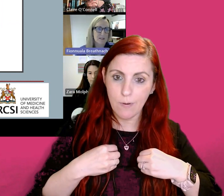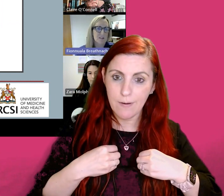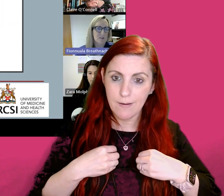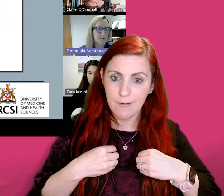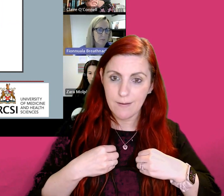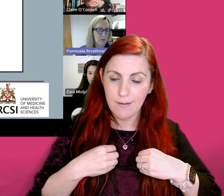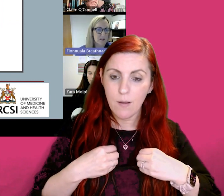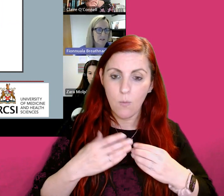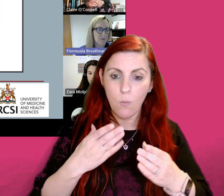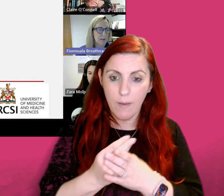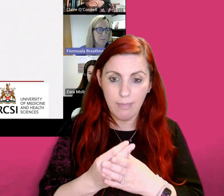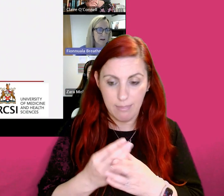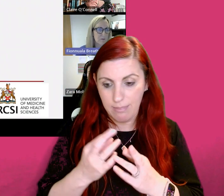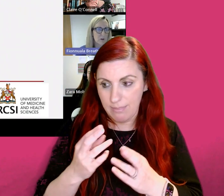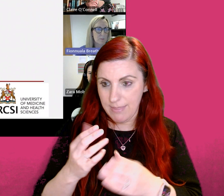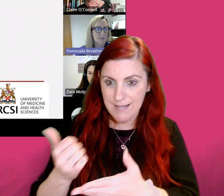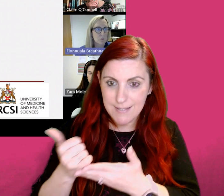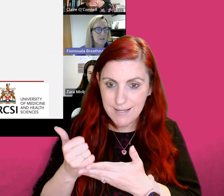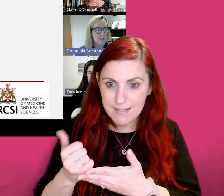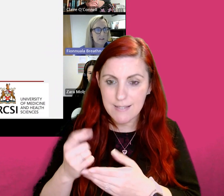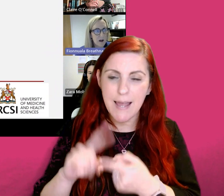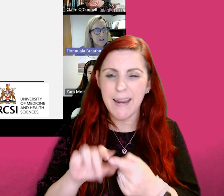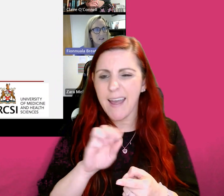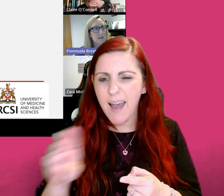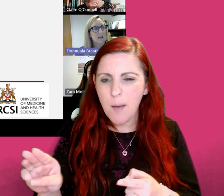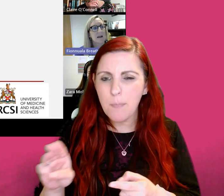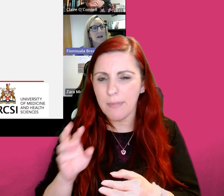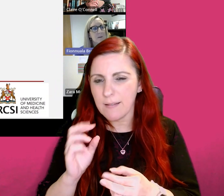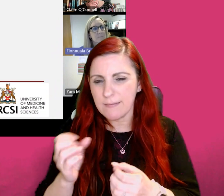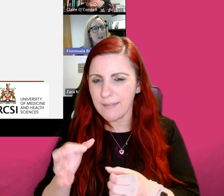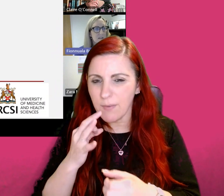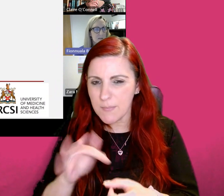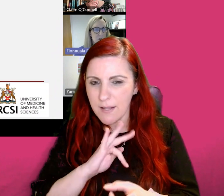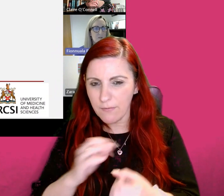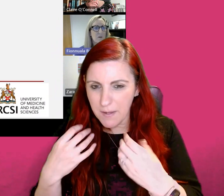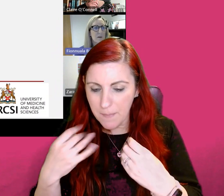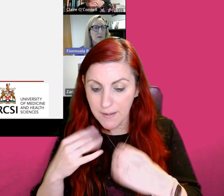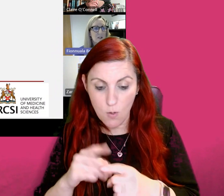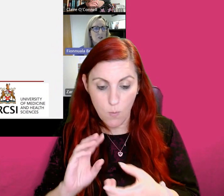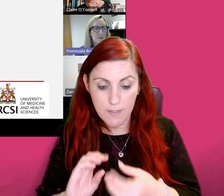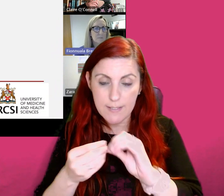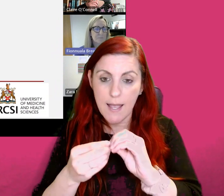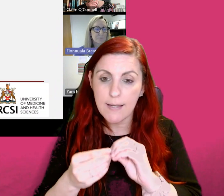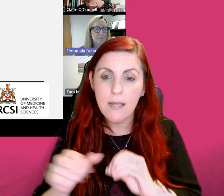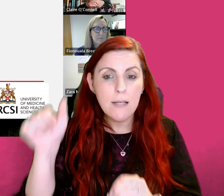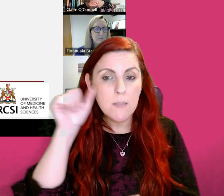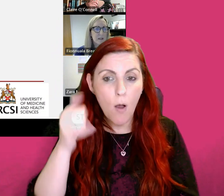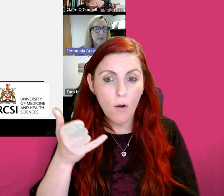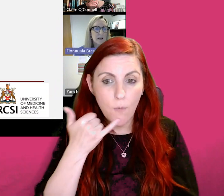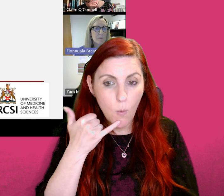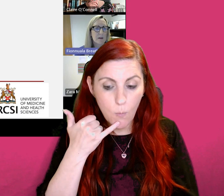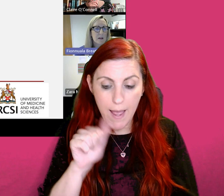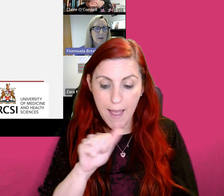assistance that provided feedback for them and so we designed um a smartphone application um